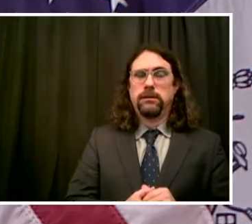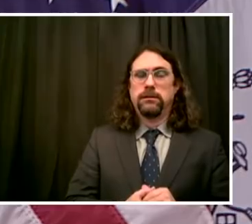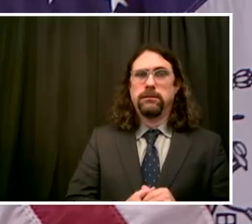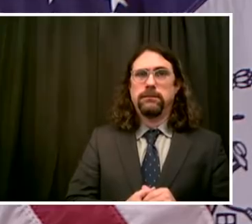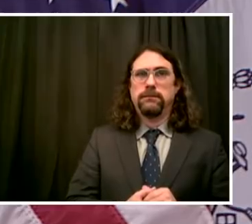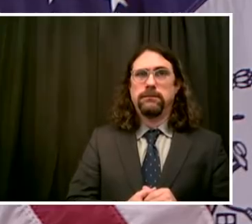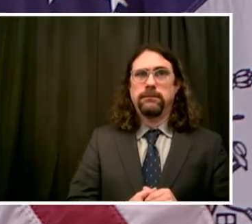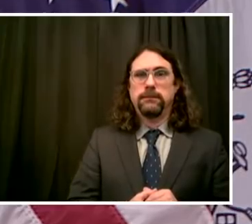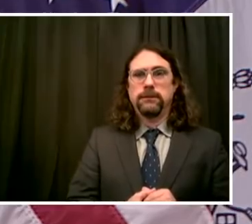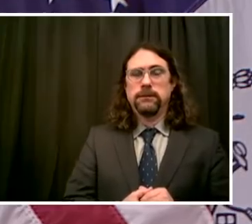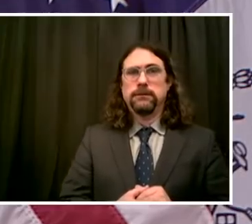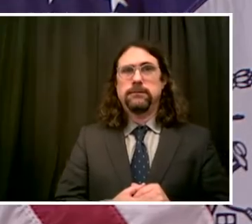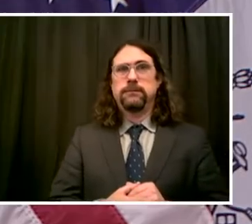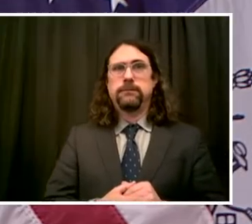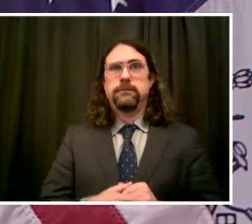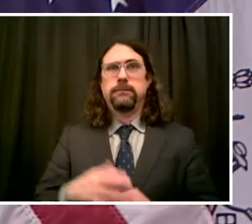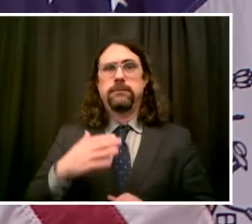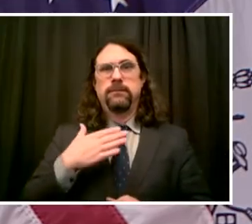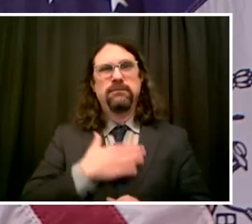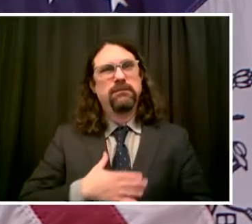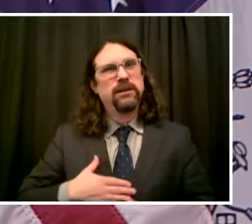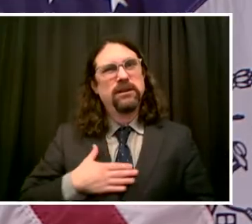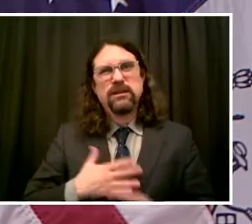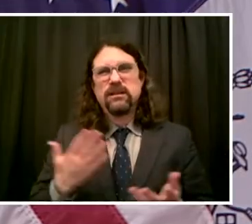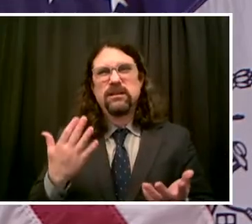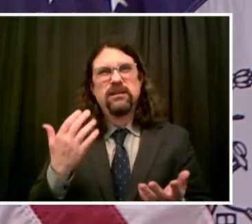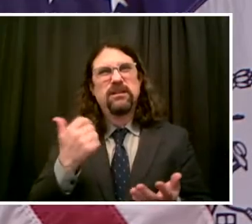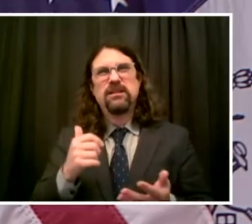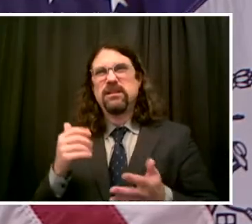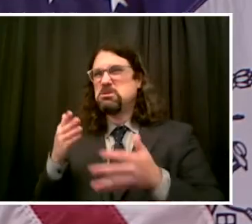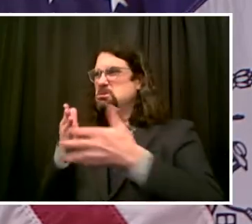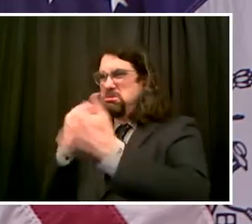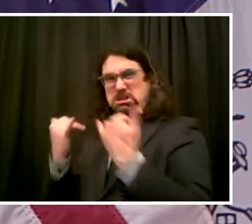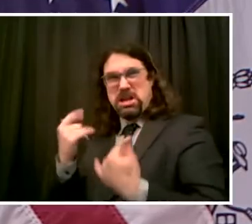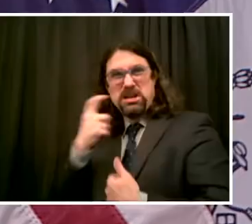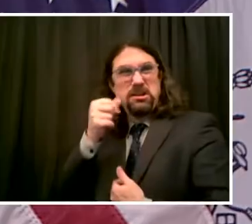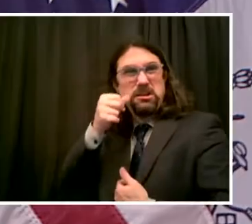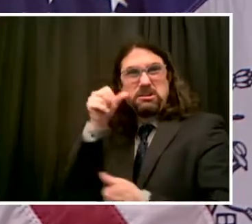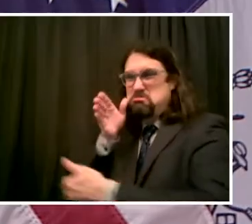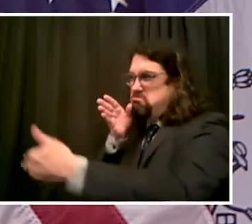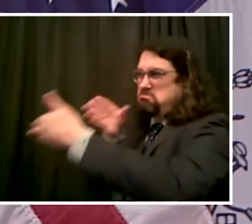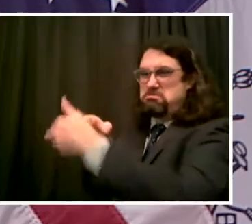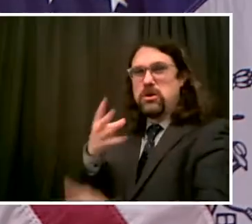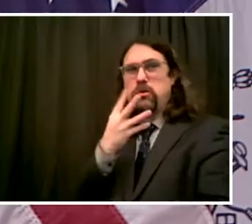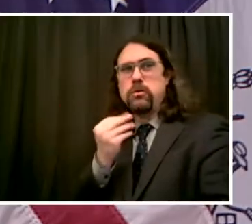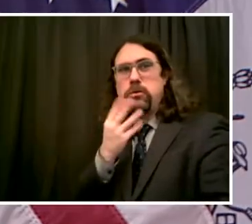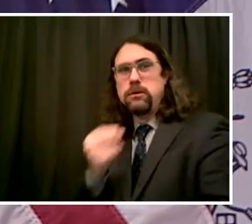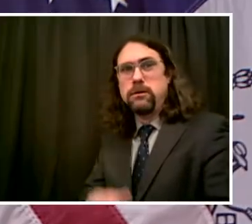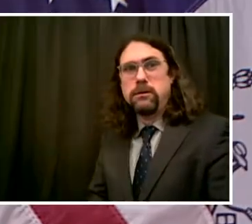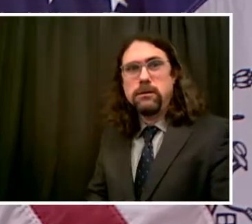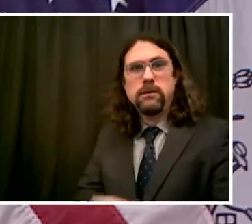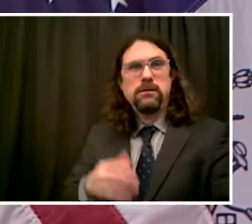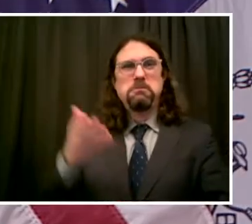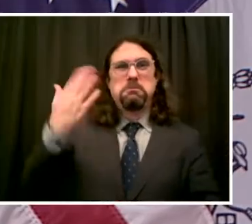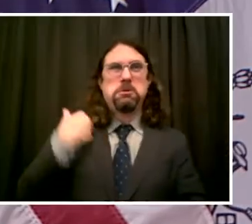HORRIBLE AIN'T SET METTIC ACT THAT WE SAW OR THE HORRIBLE AI'NT-SAIA NACTS WE SAWN